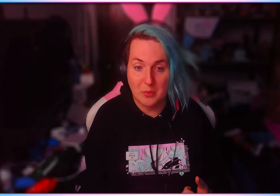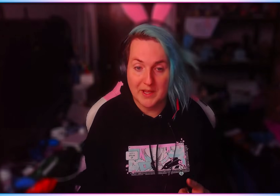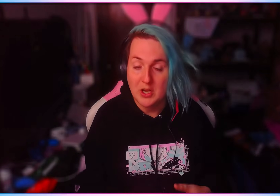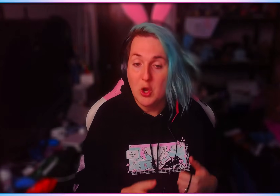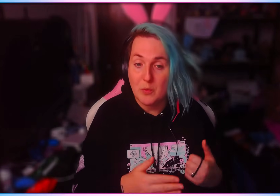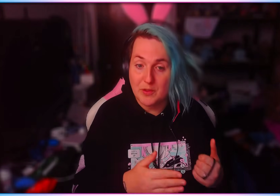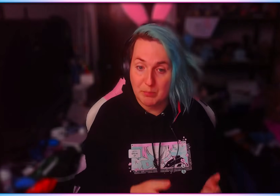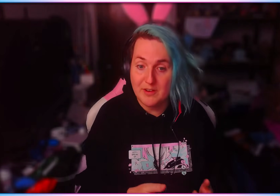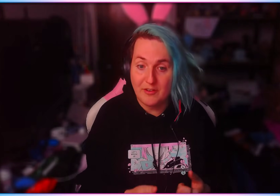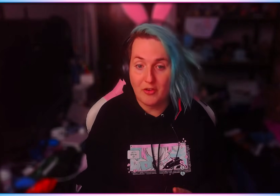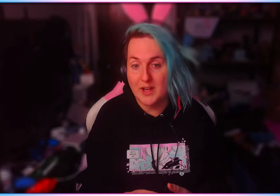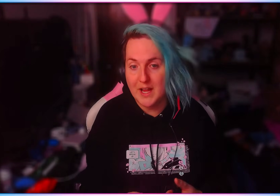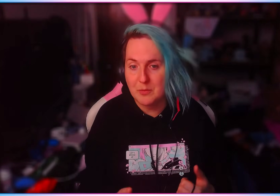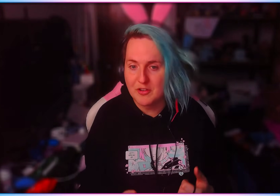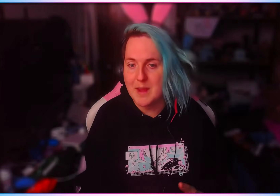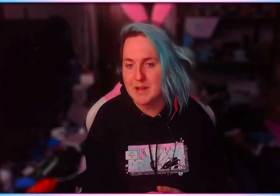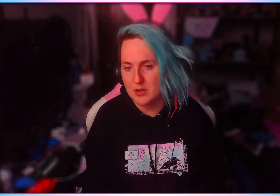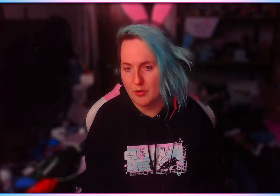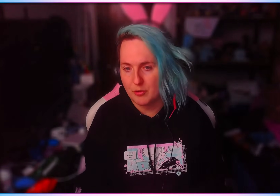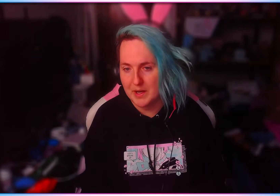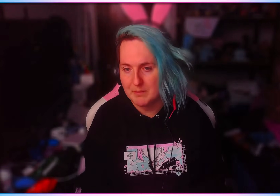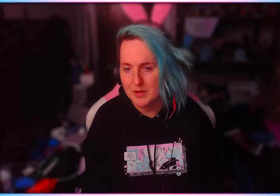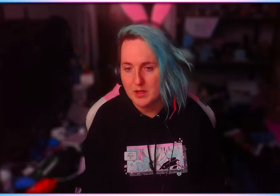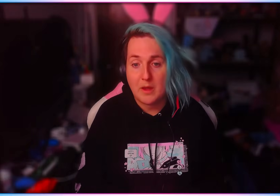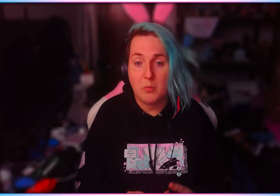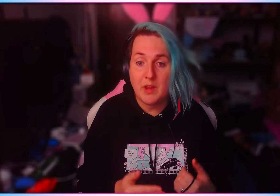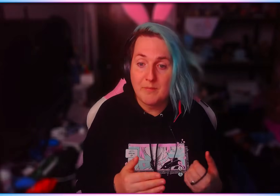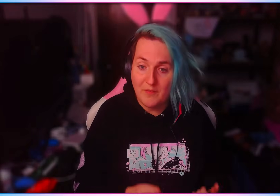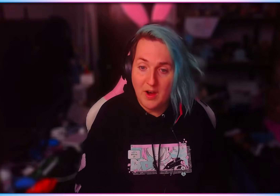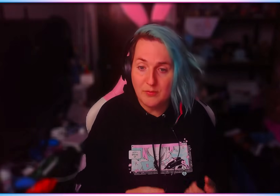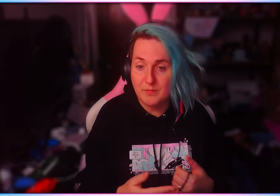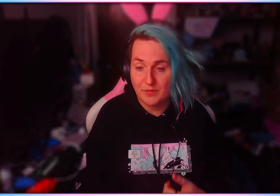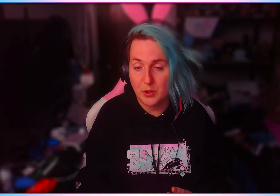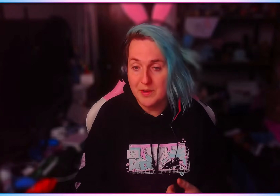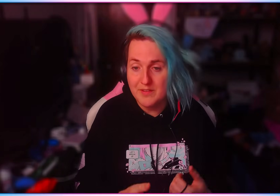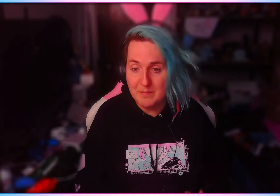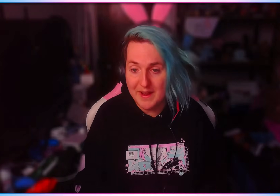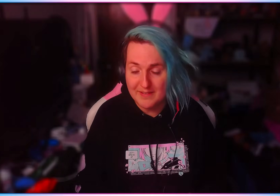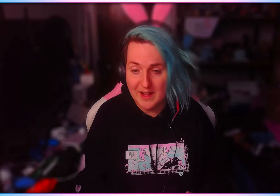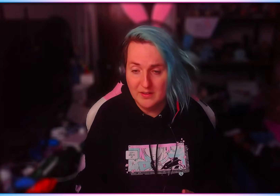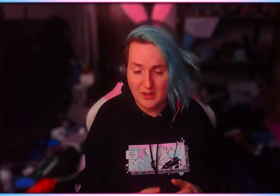doing with the British Sign Language Gaming Glossary. While I’m far from fluent in BSL,